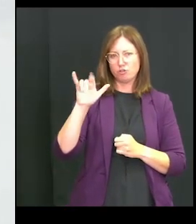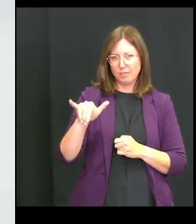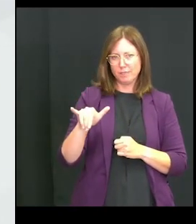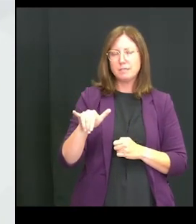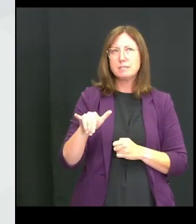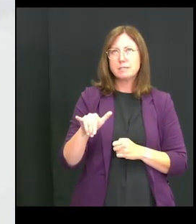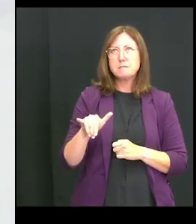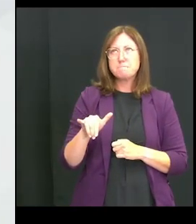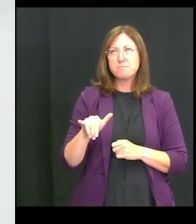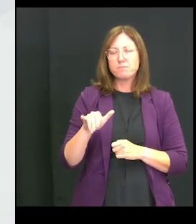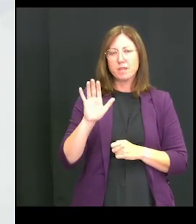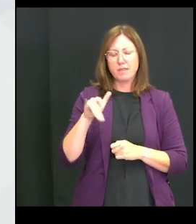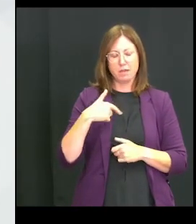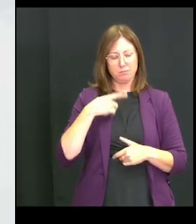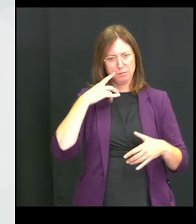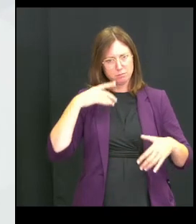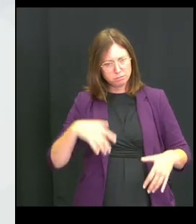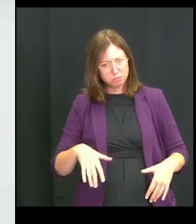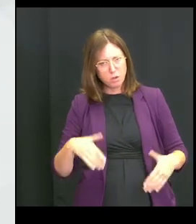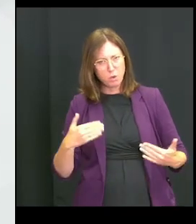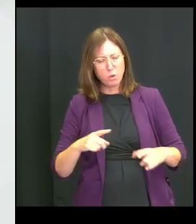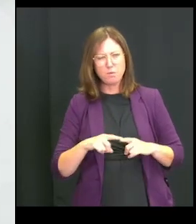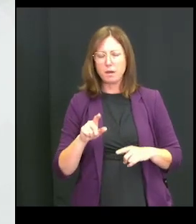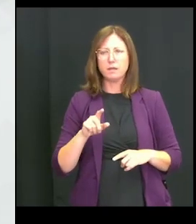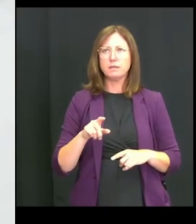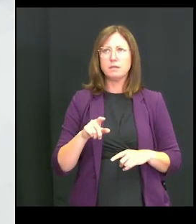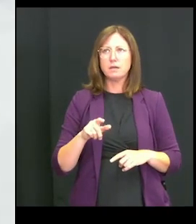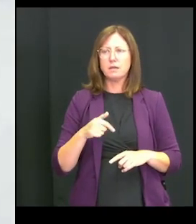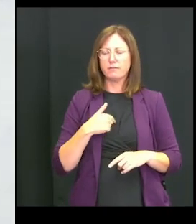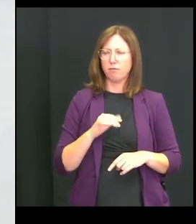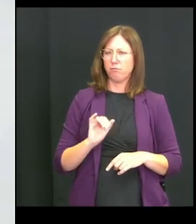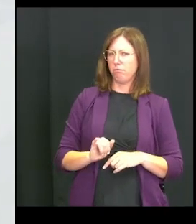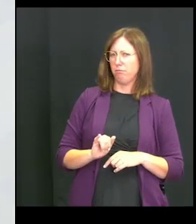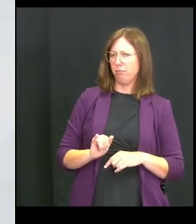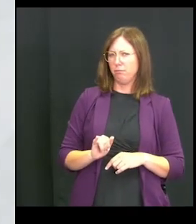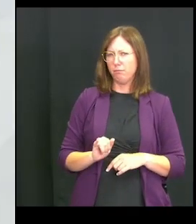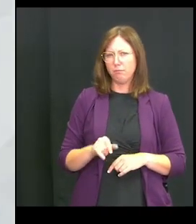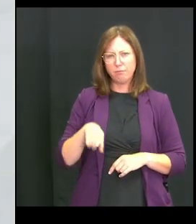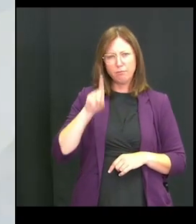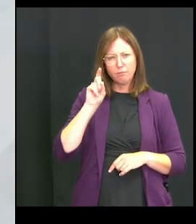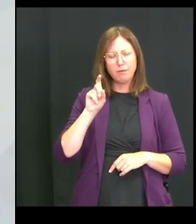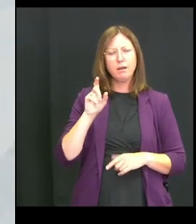not necessarily shocked me but struck me was when you mentioned that the ideological differences